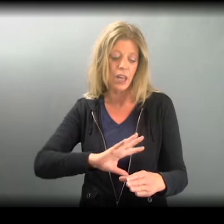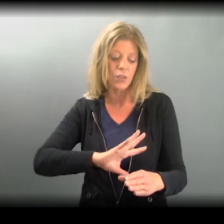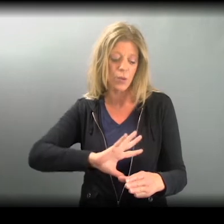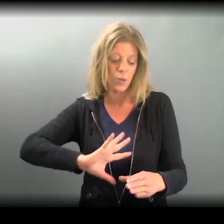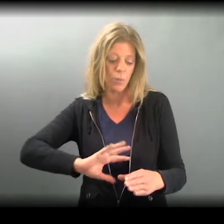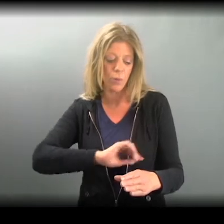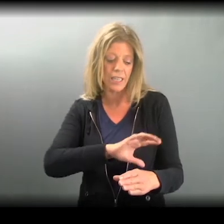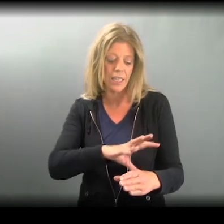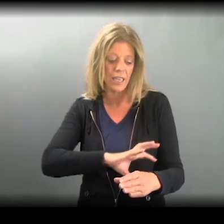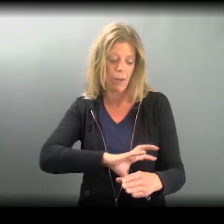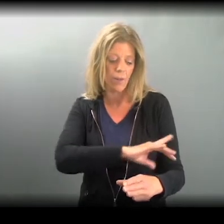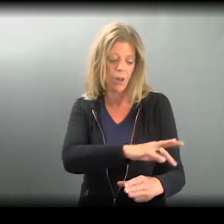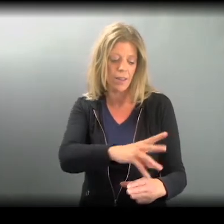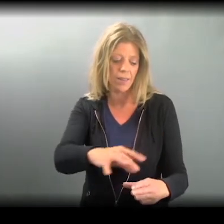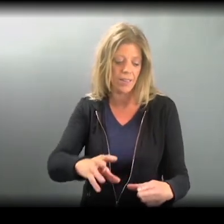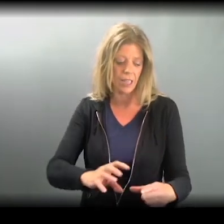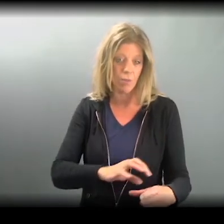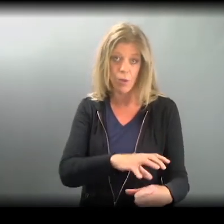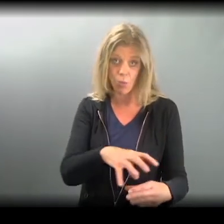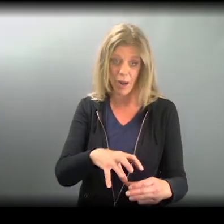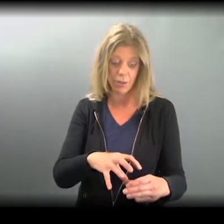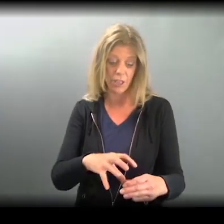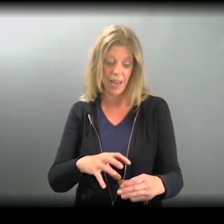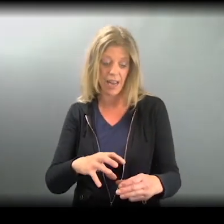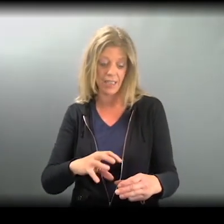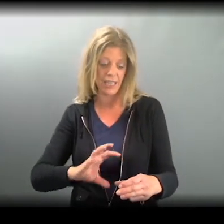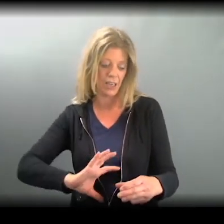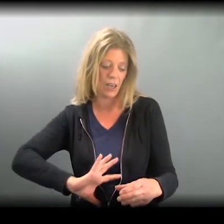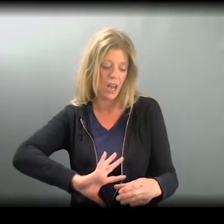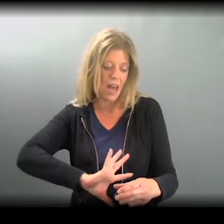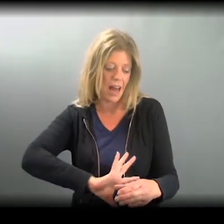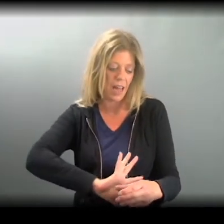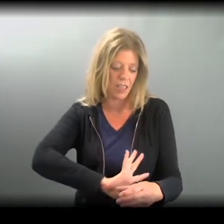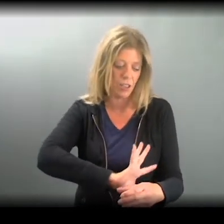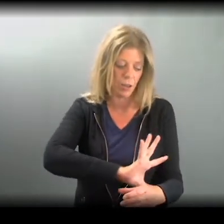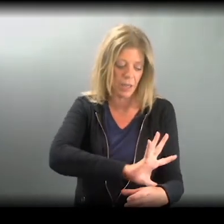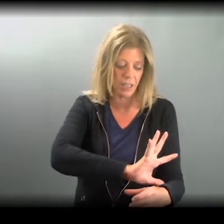So, you're pretend you have all this stuff around your hand here, and you're going to